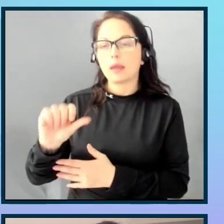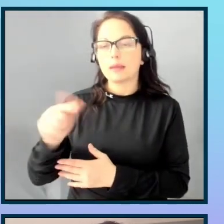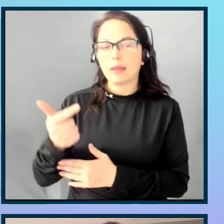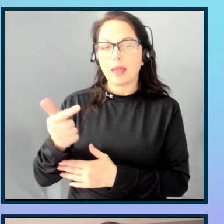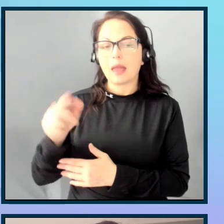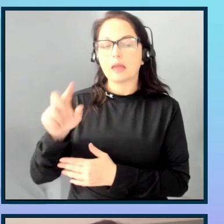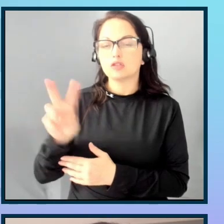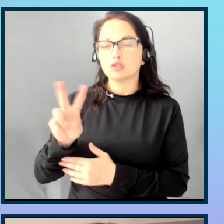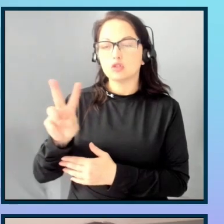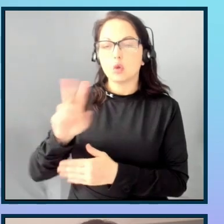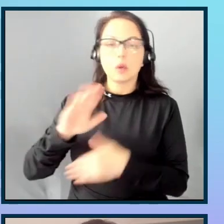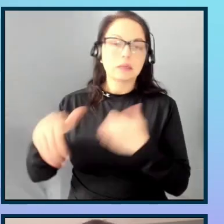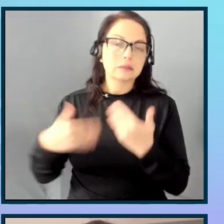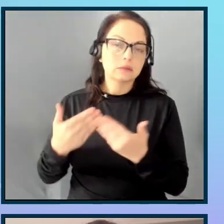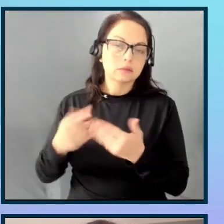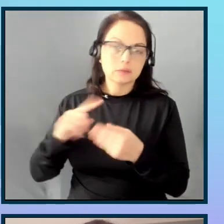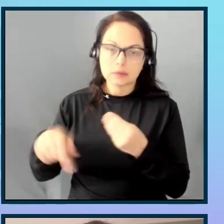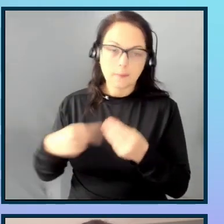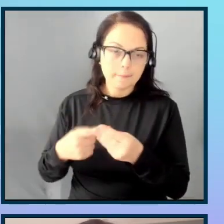It is content authors must do X,Y,Z.